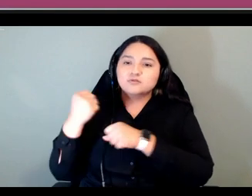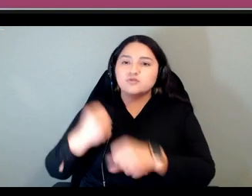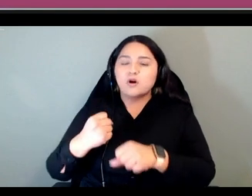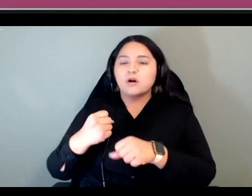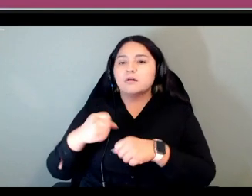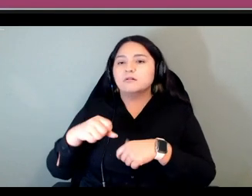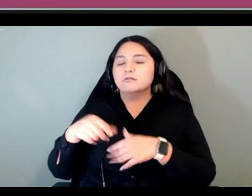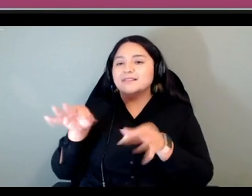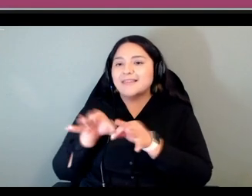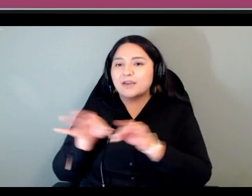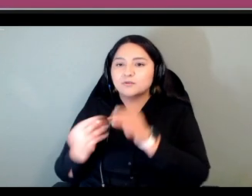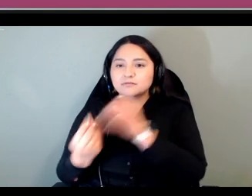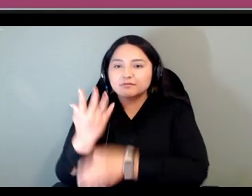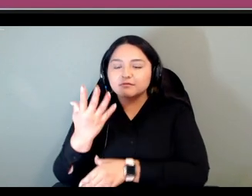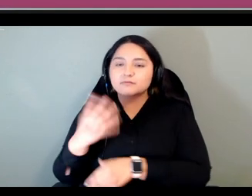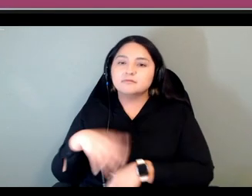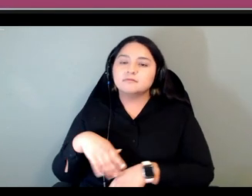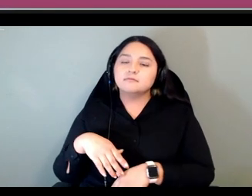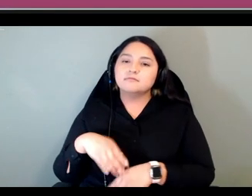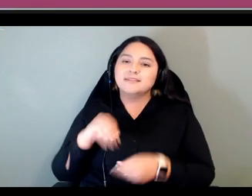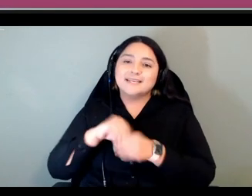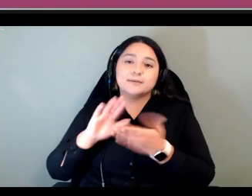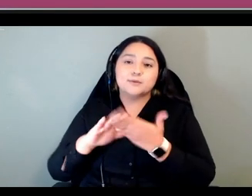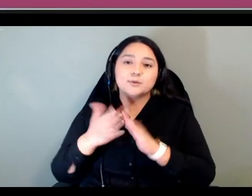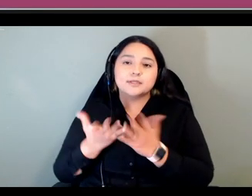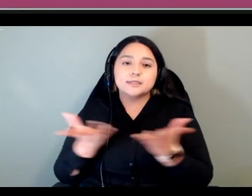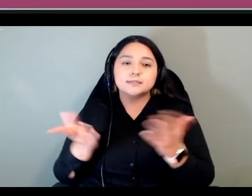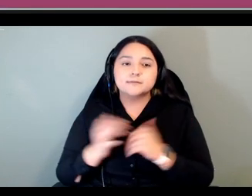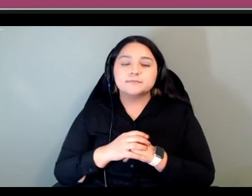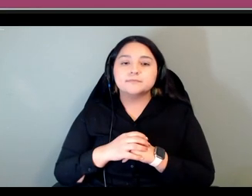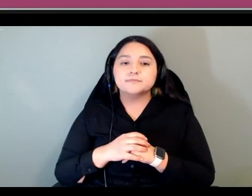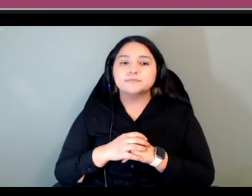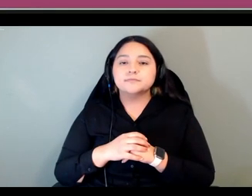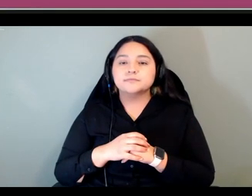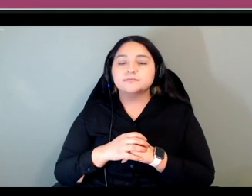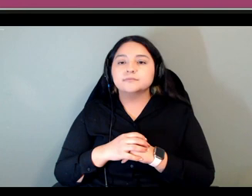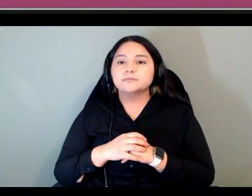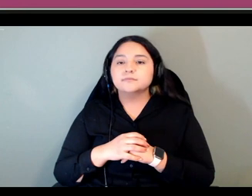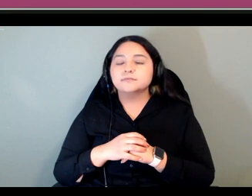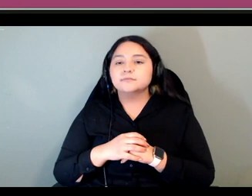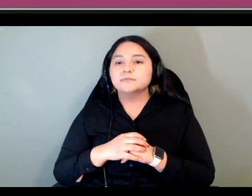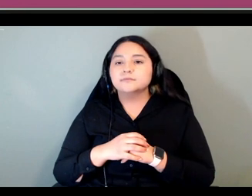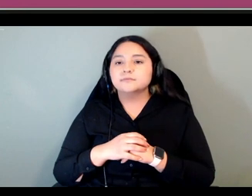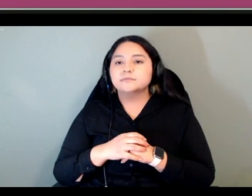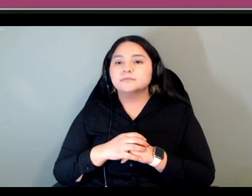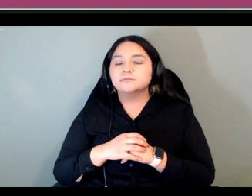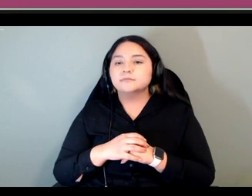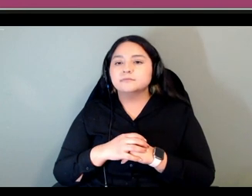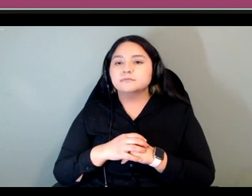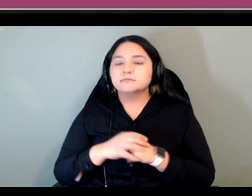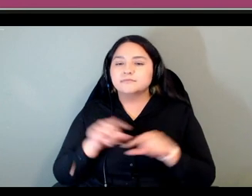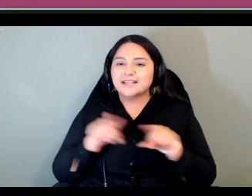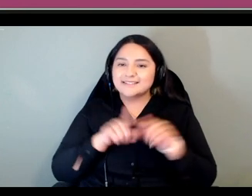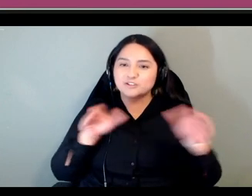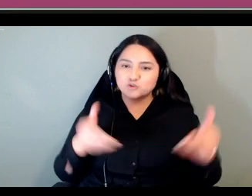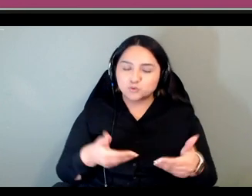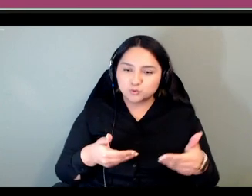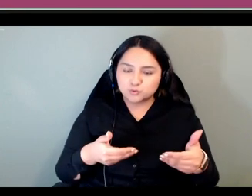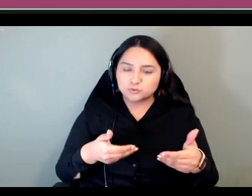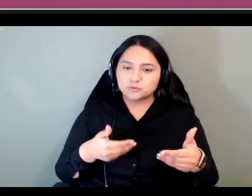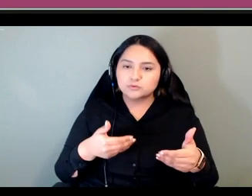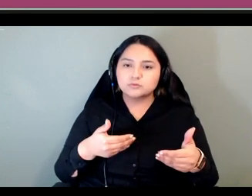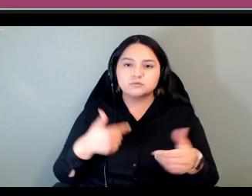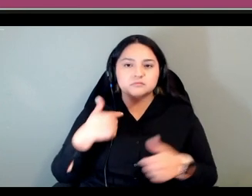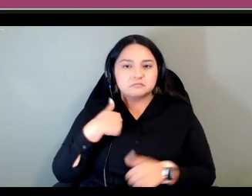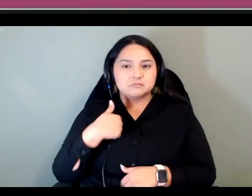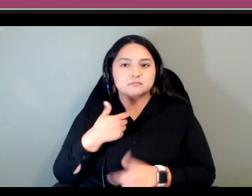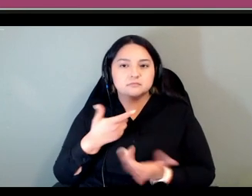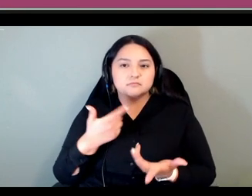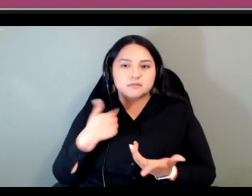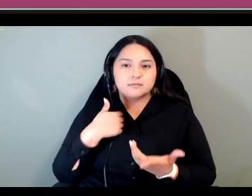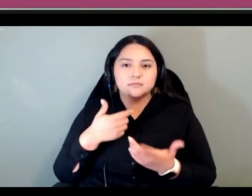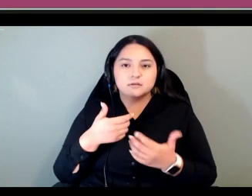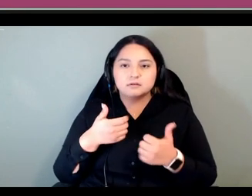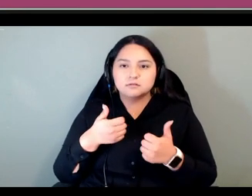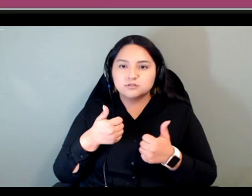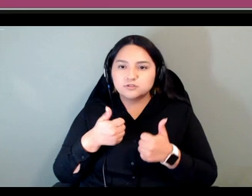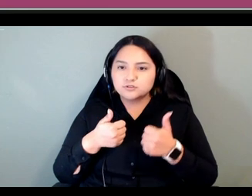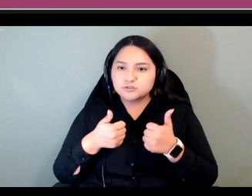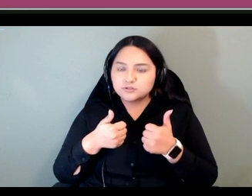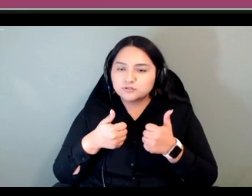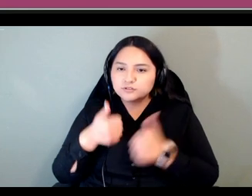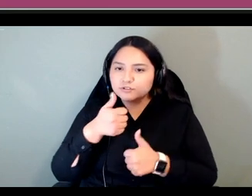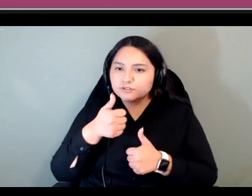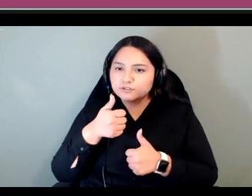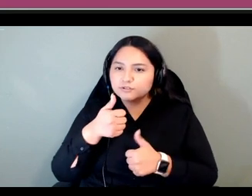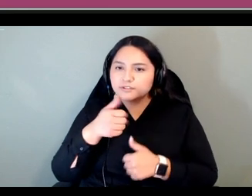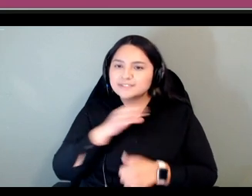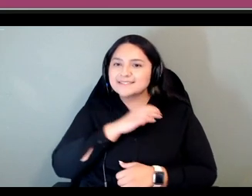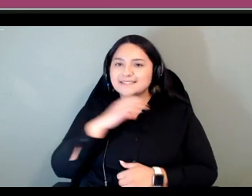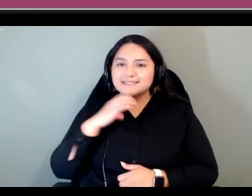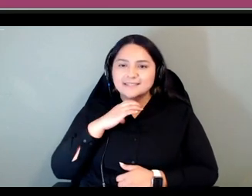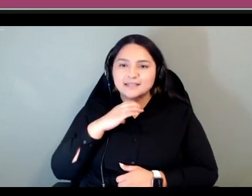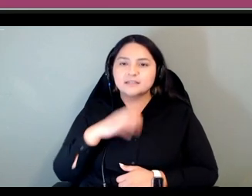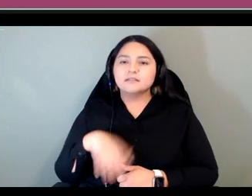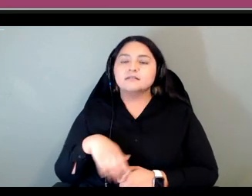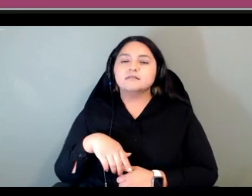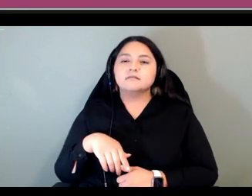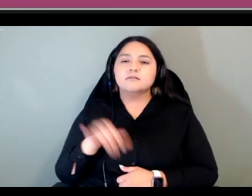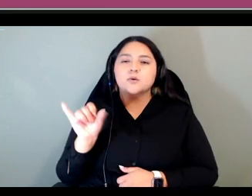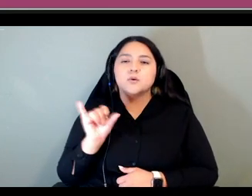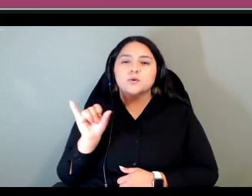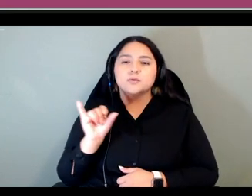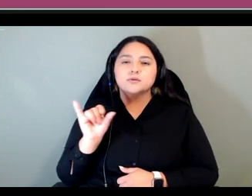and communities um i as i was introduced i am i'm a chief a metis citizen i am also a